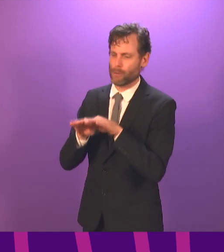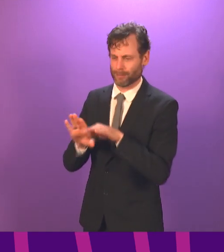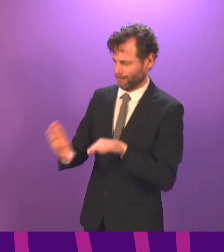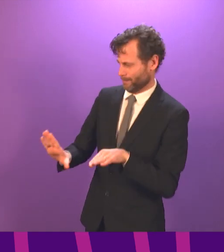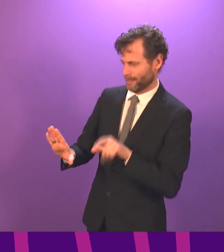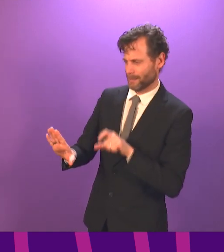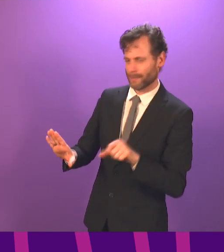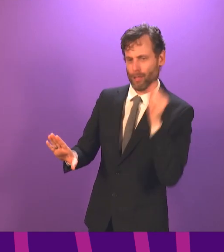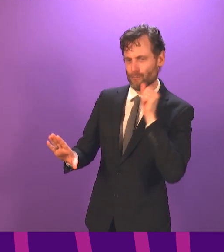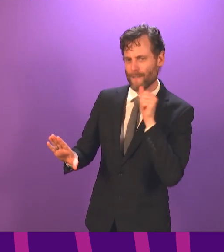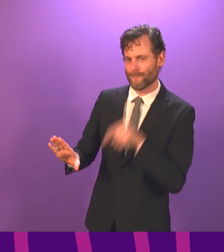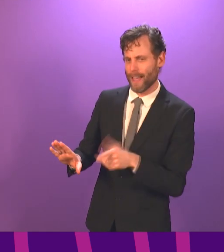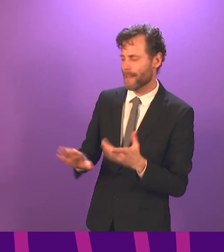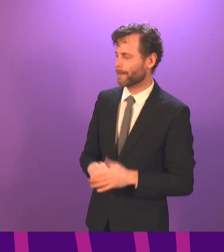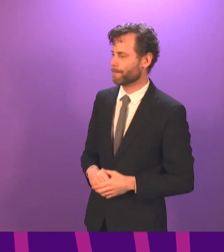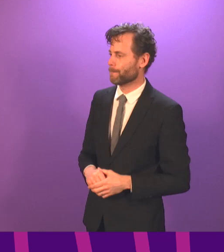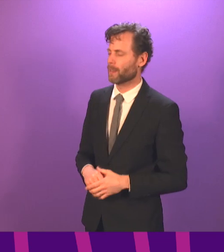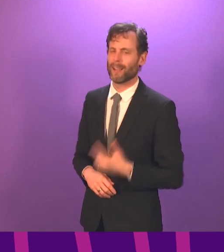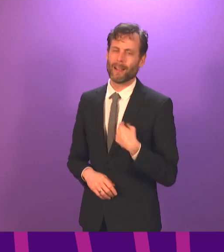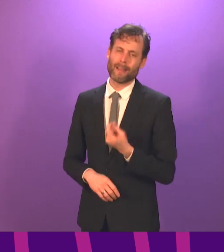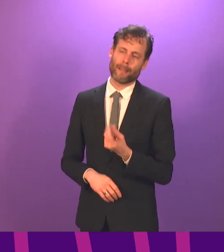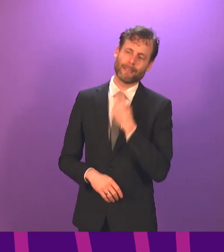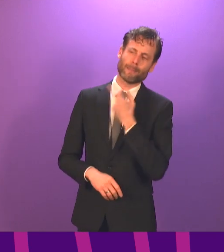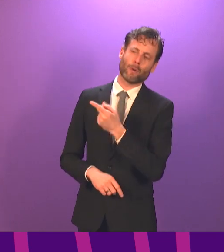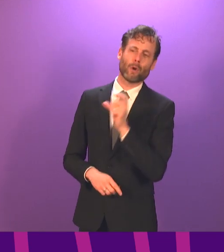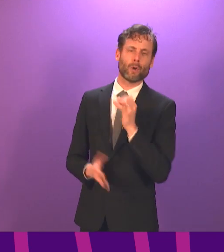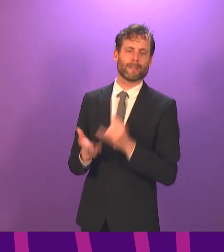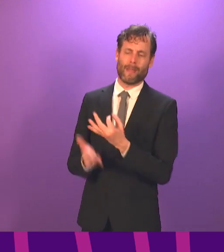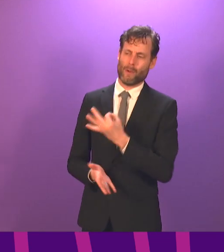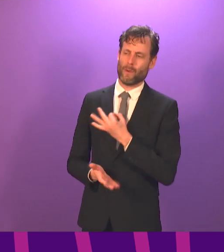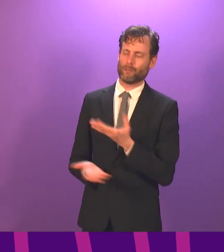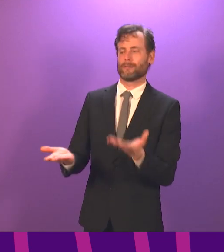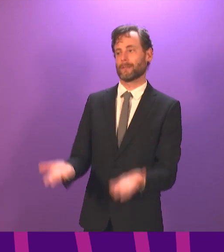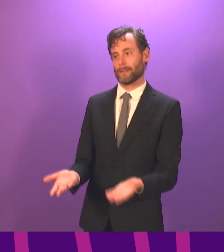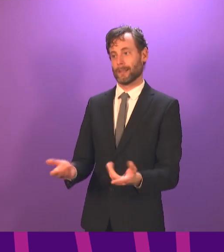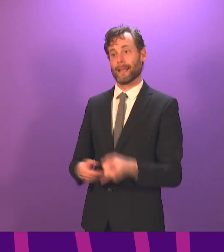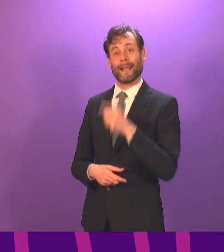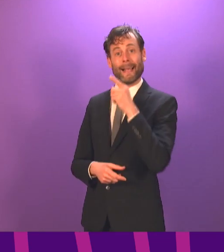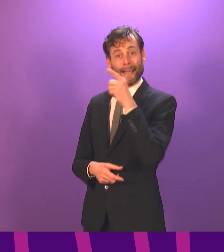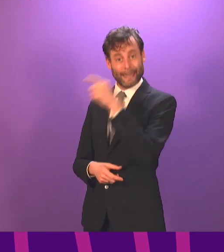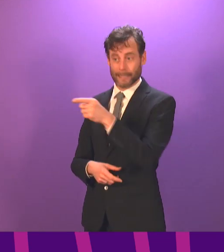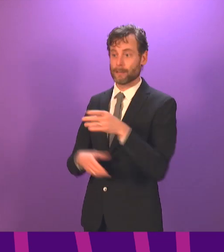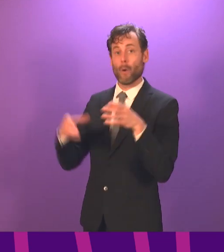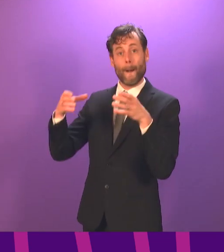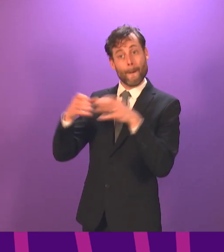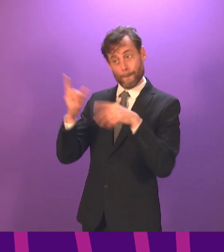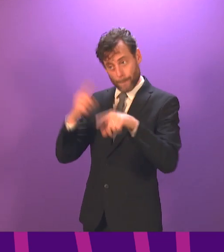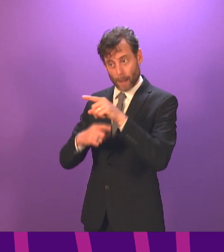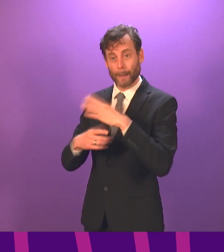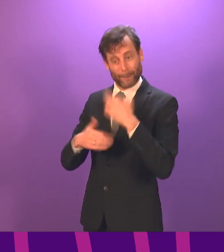Graeme Dey: I am a little disappointed to hear Colin Smyth’s question, given that his party has engaged constructively in getting us to this point.